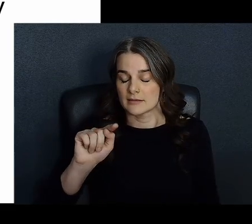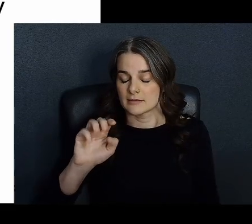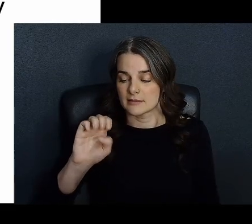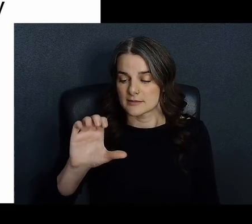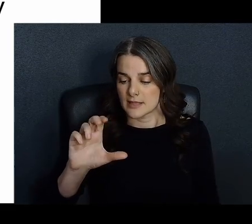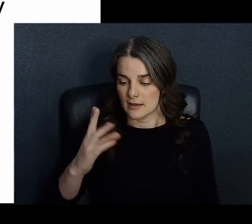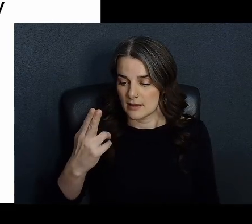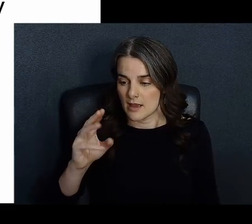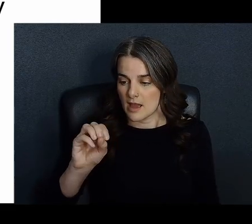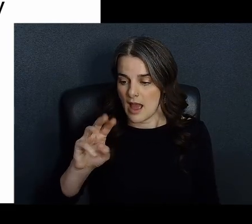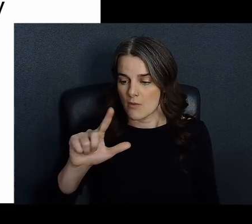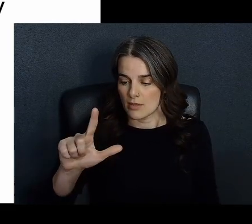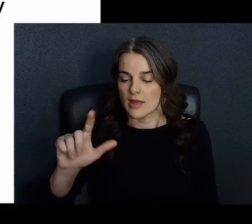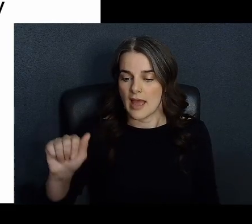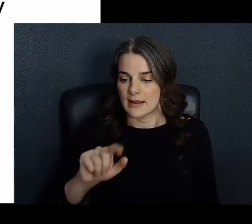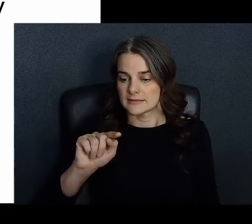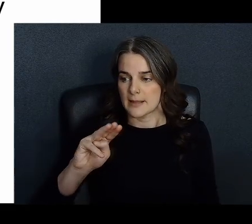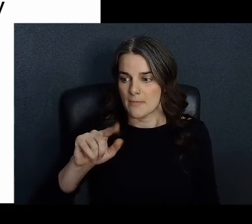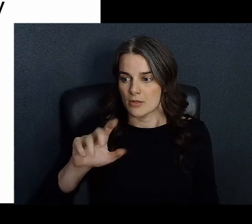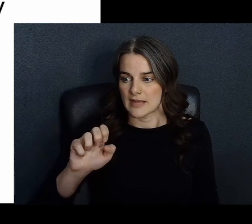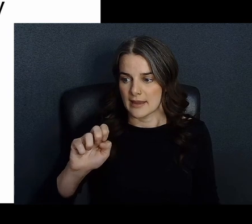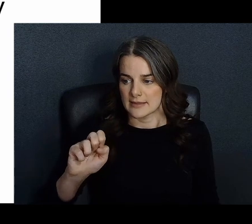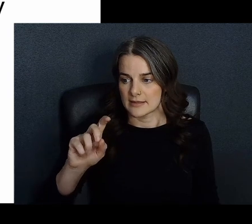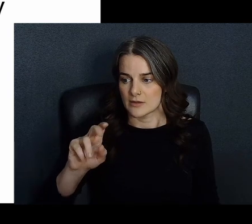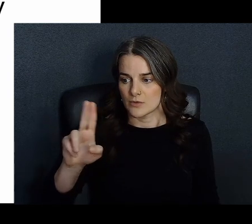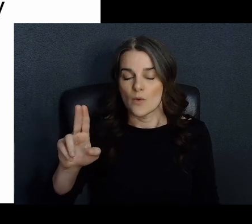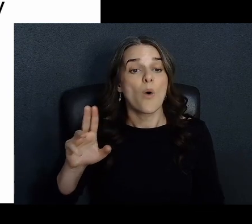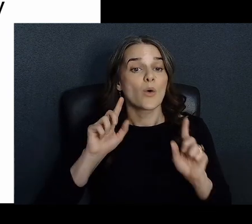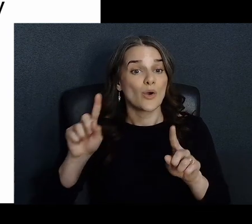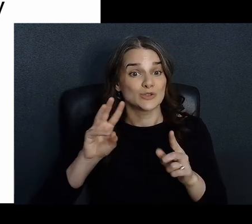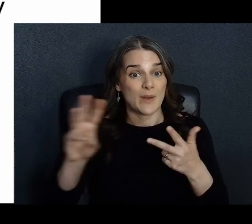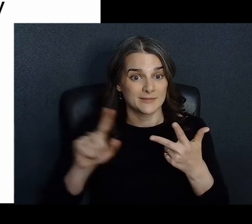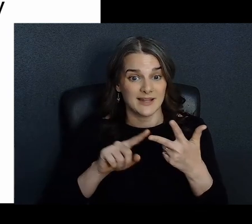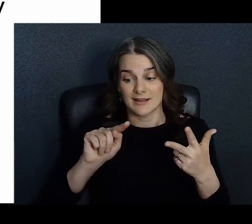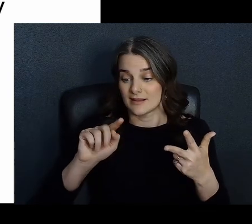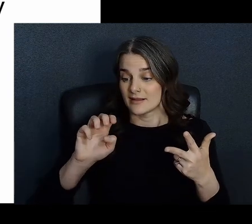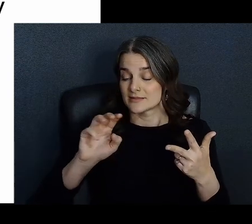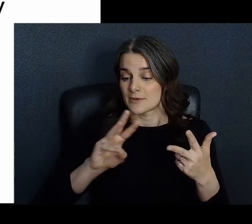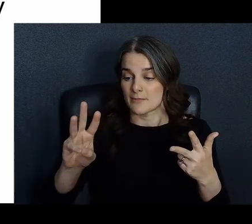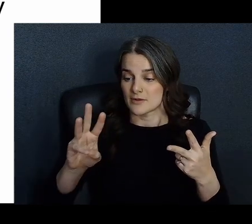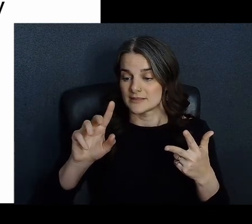Also visit our website, www.techowlpa.org.